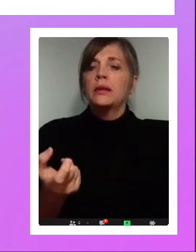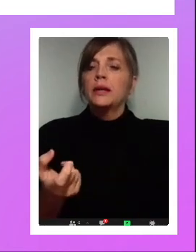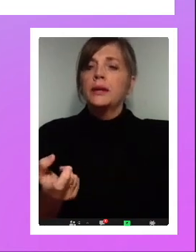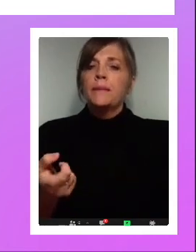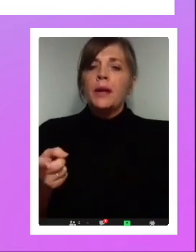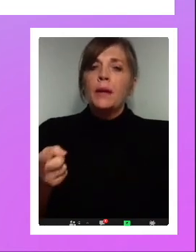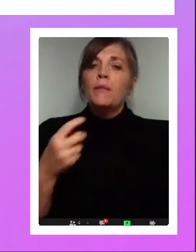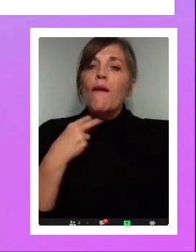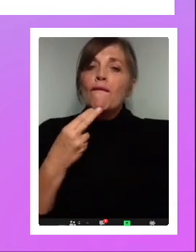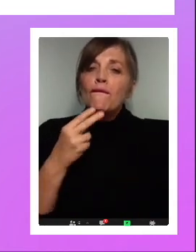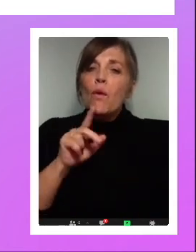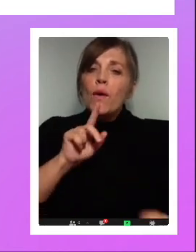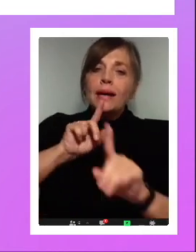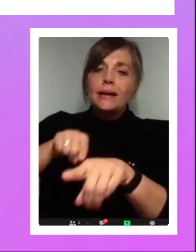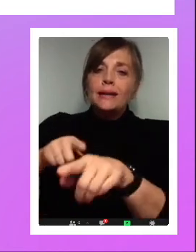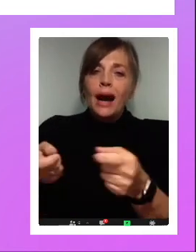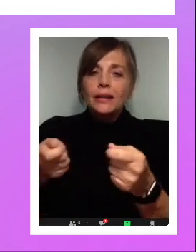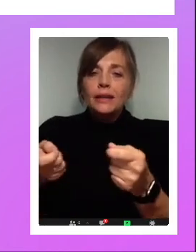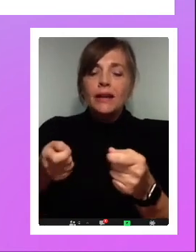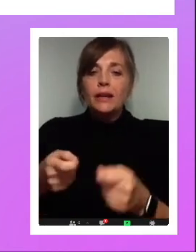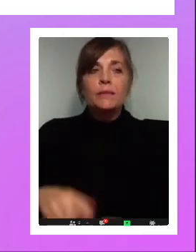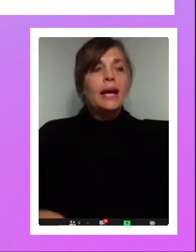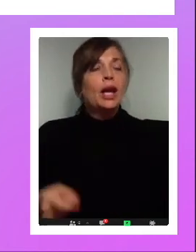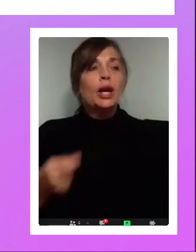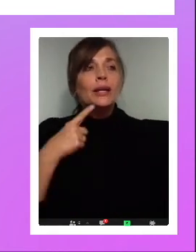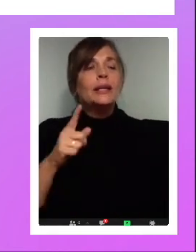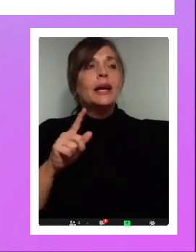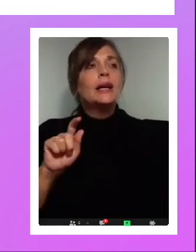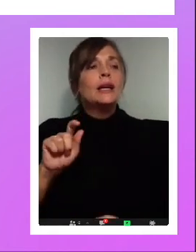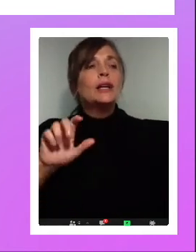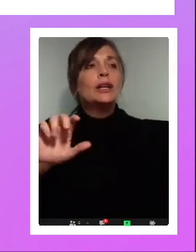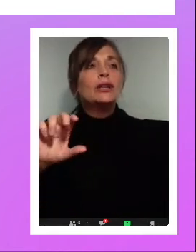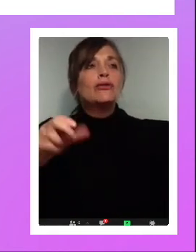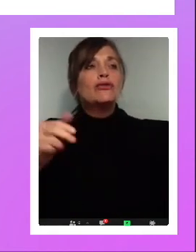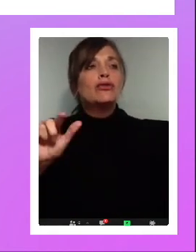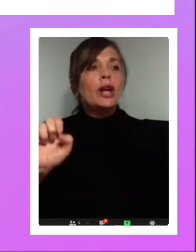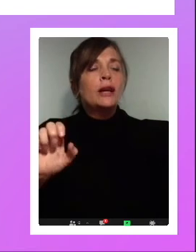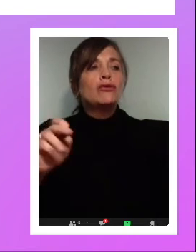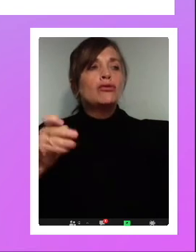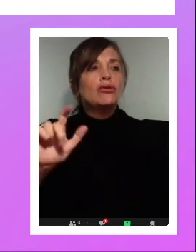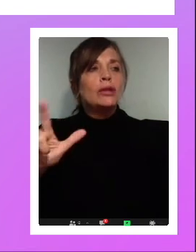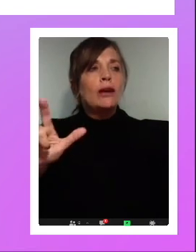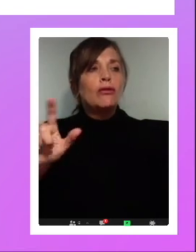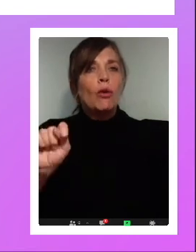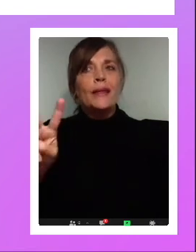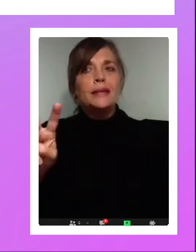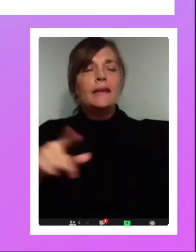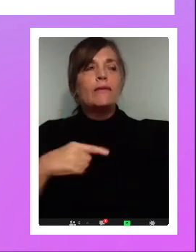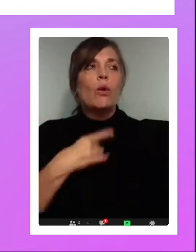tune into this channel on the television, or turn the lights off and or take other actions around the house.